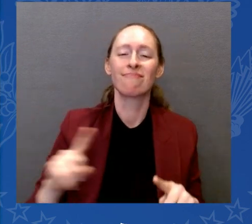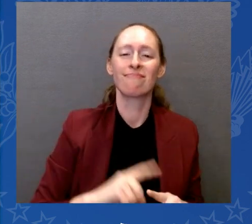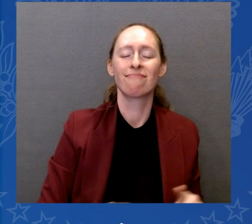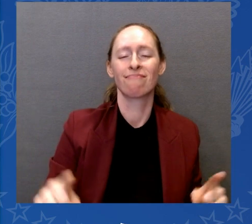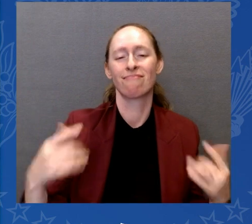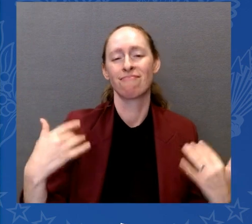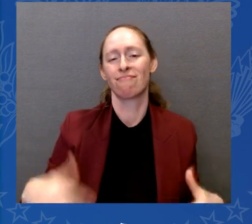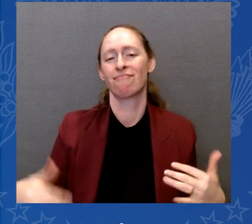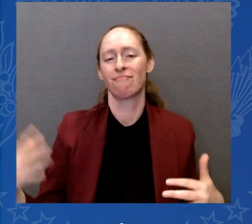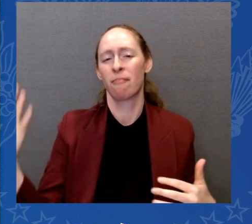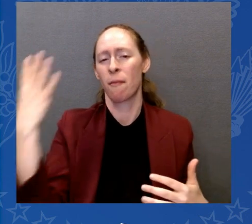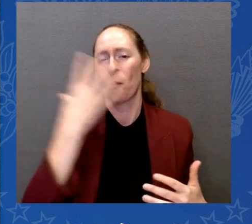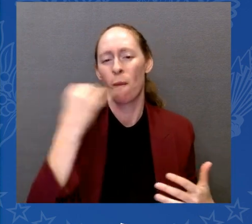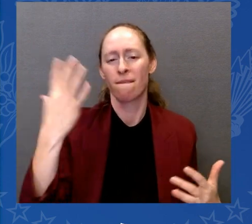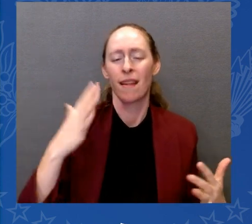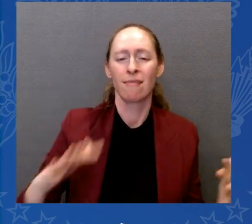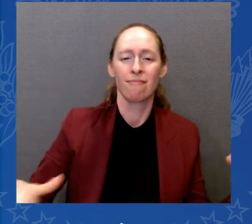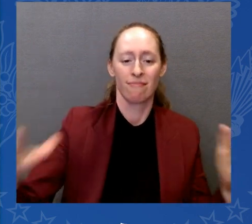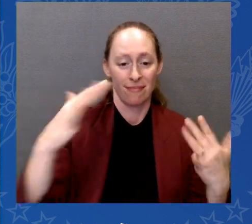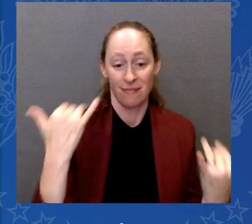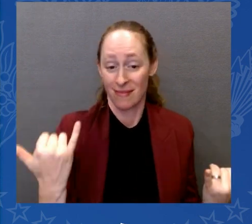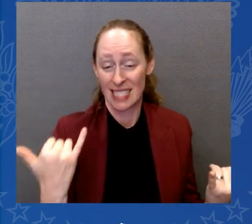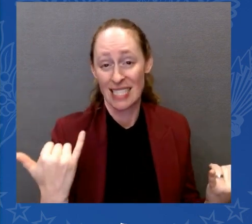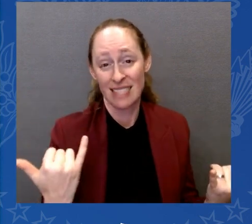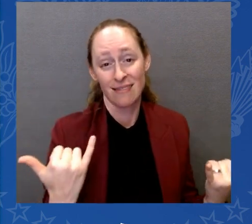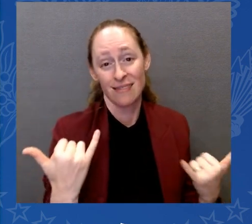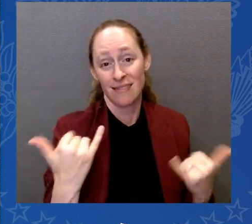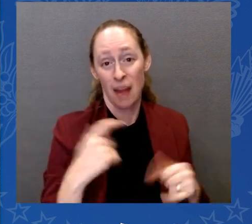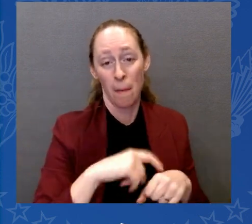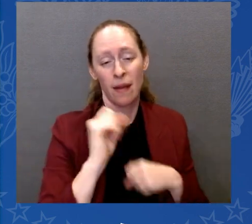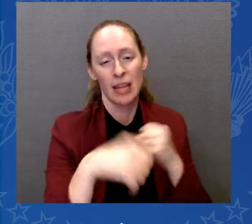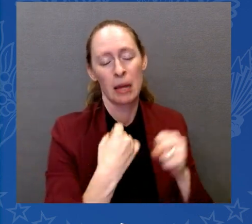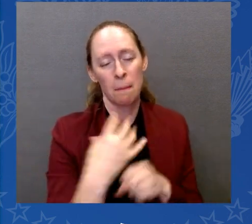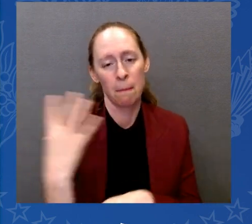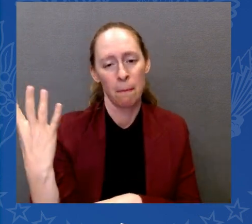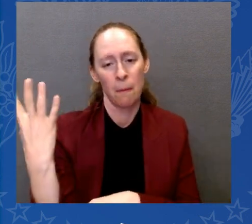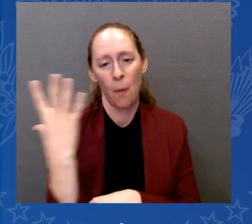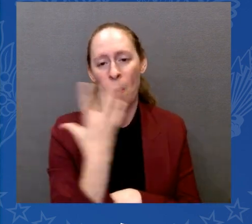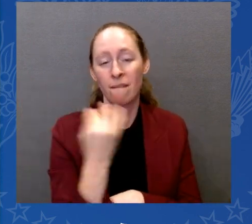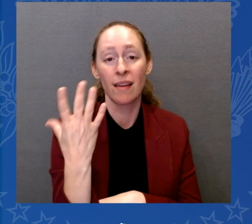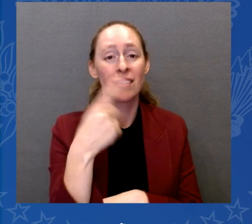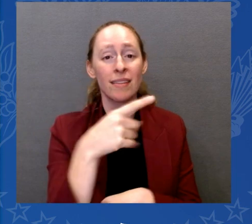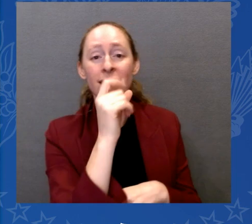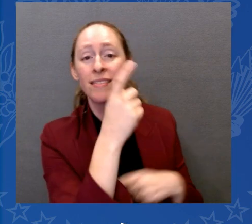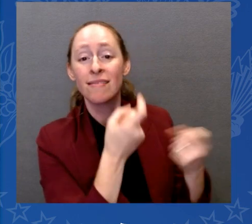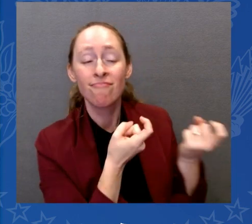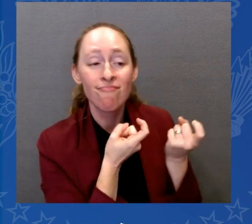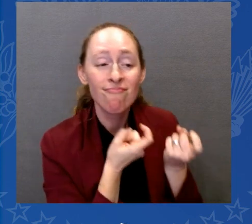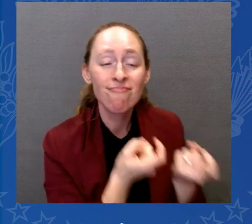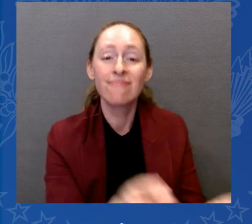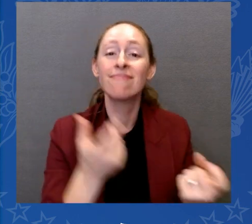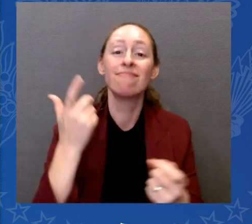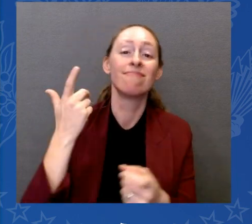and a stunning backdrop of ski slopes and iconic trails. These treasured lands tell the story of America.